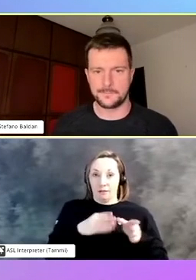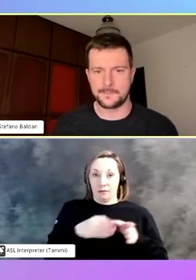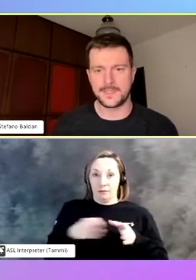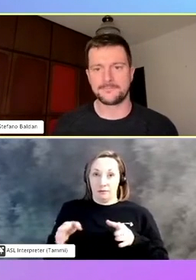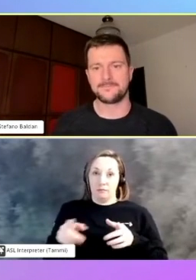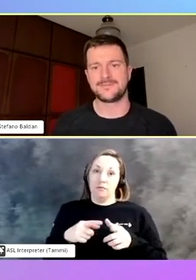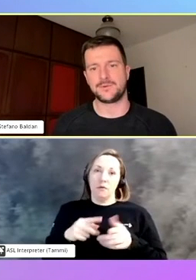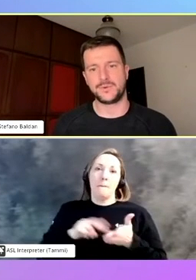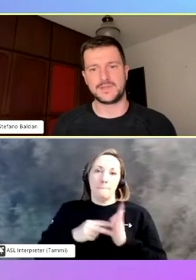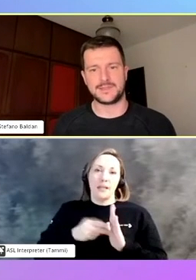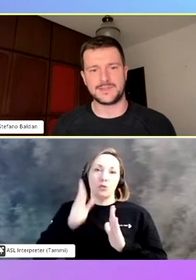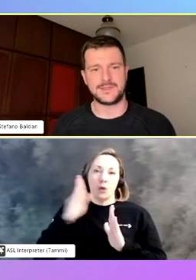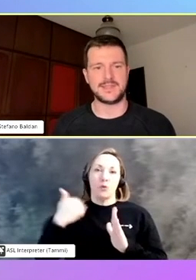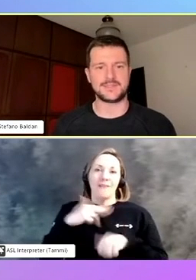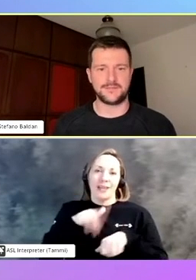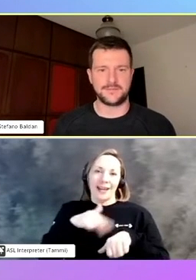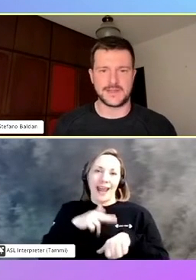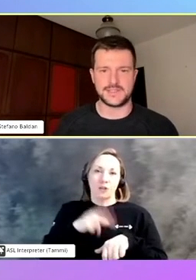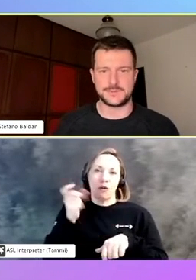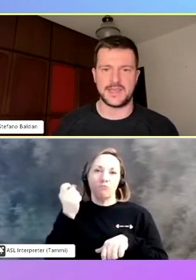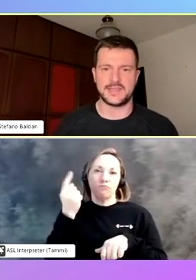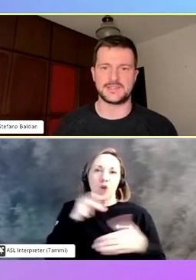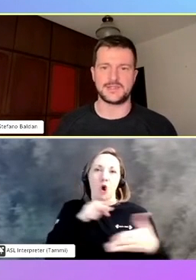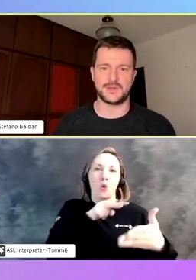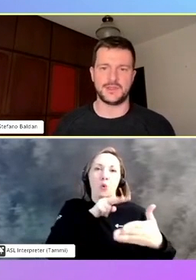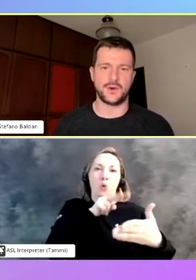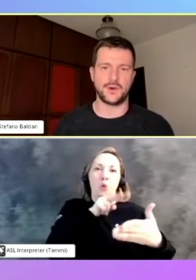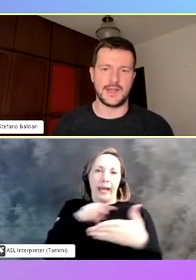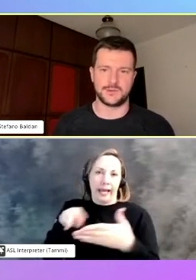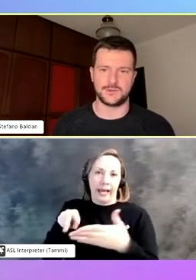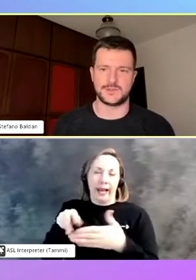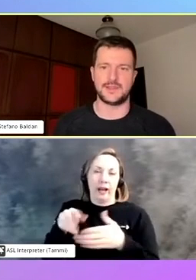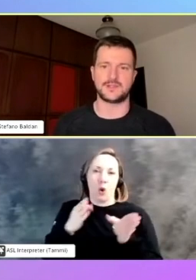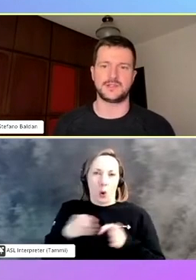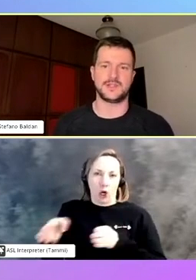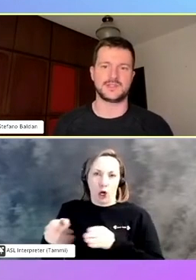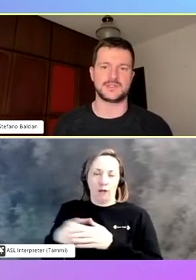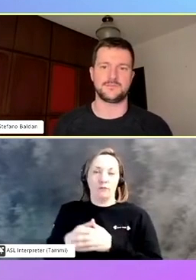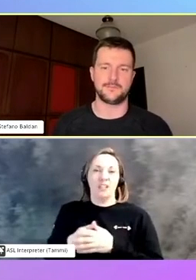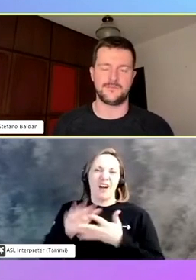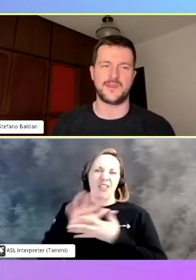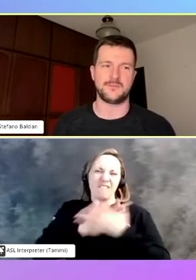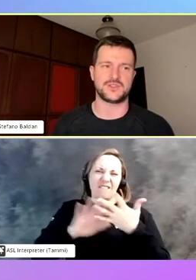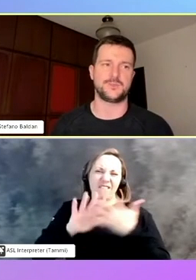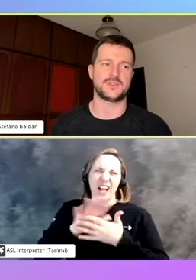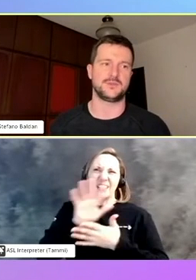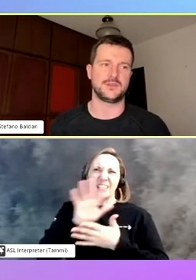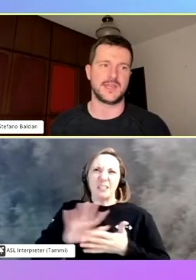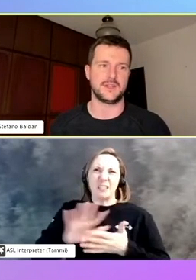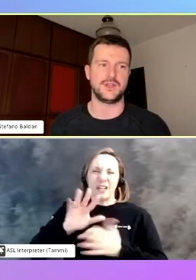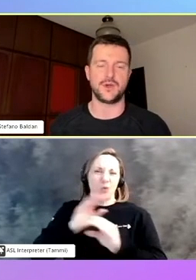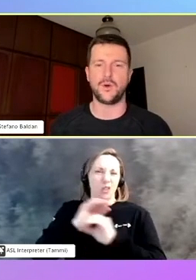issues, accessibility as your life cycle, do you have keyboard accessibility in place, and do you not have a separate version of your app.